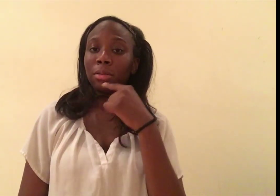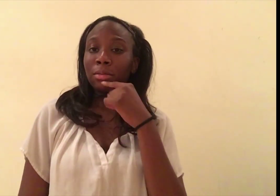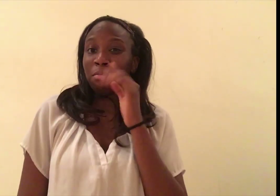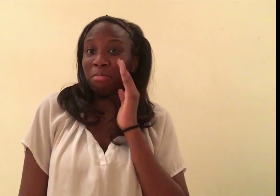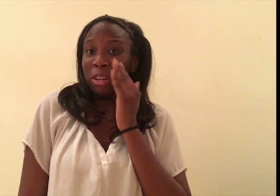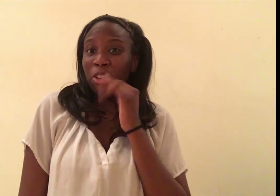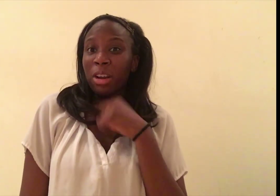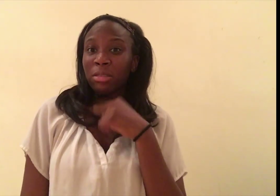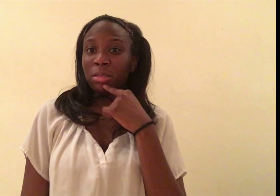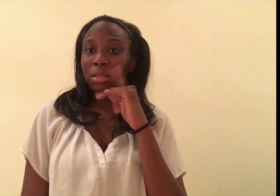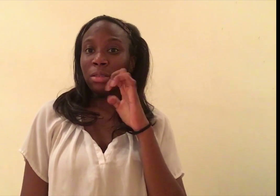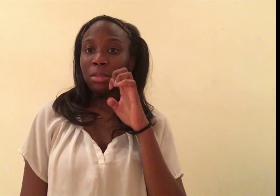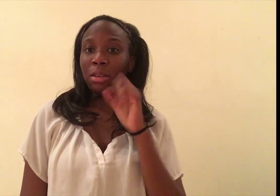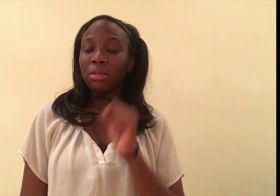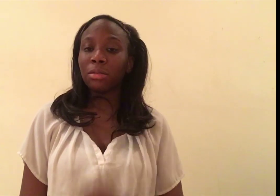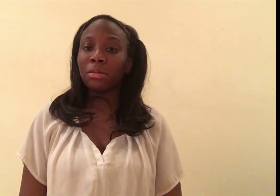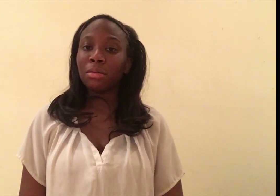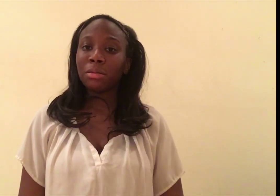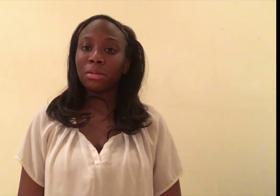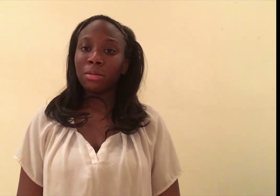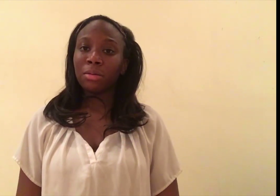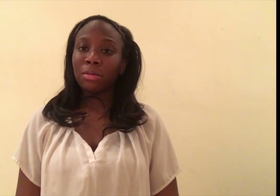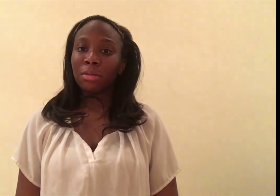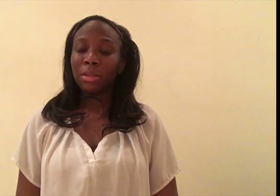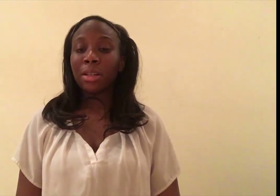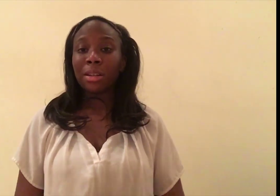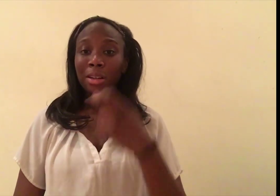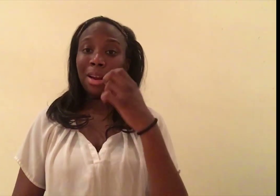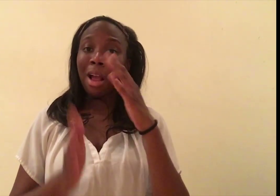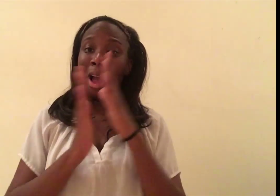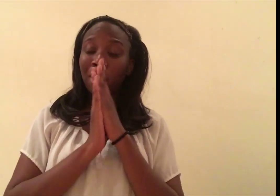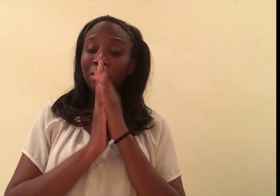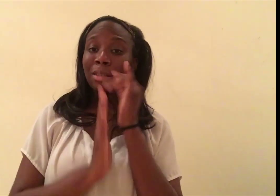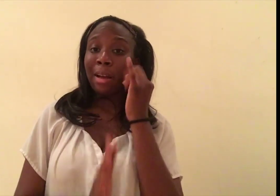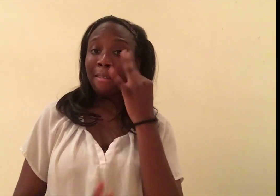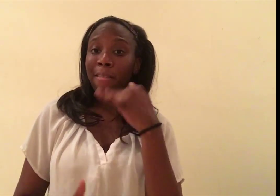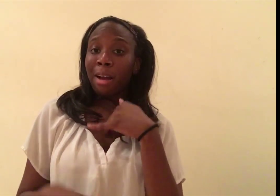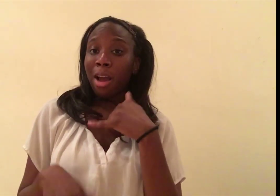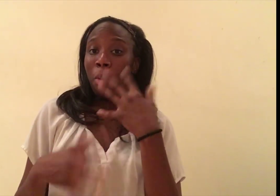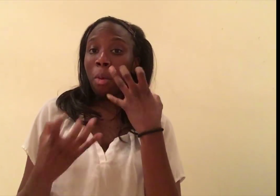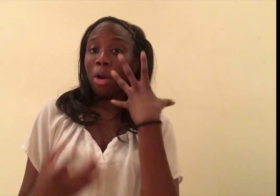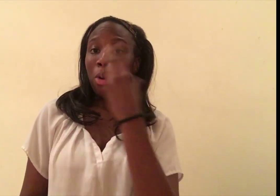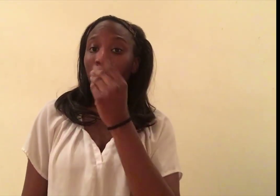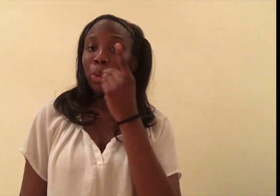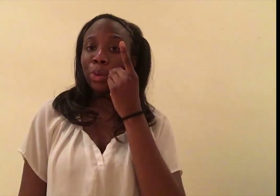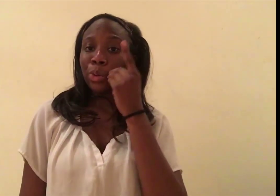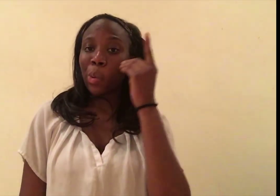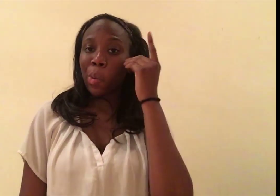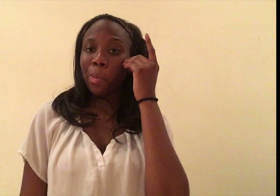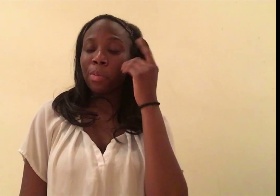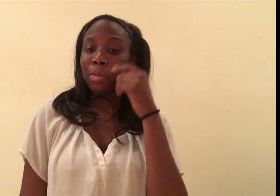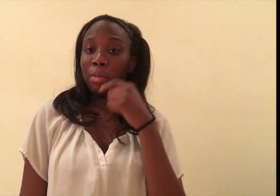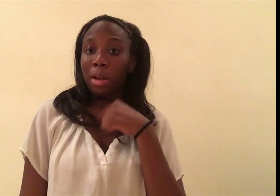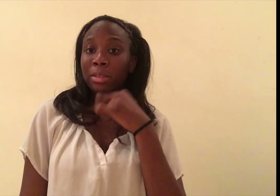Apparently I said yes. He’d asked if I wanted to go to his dorm